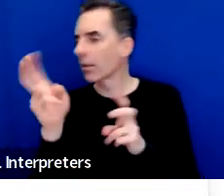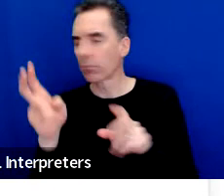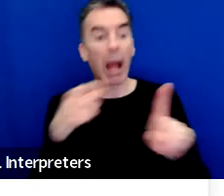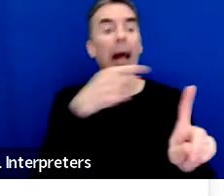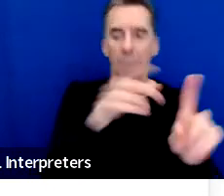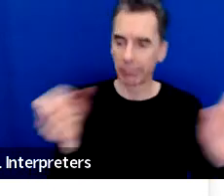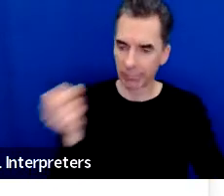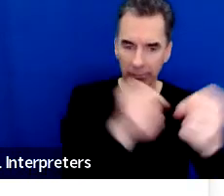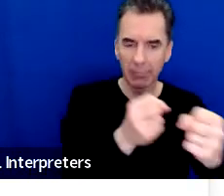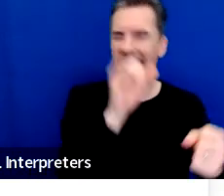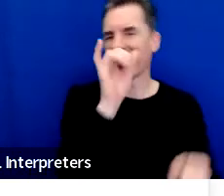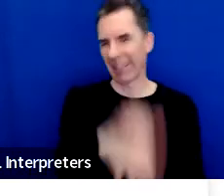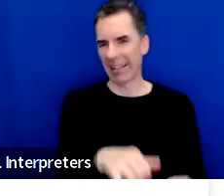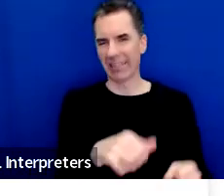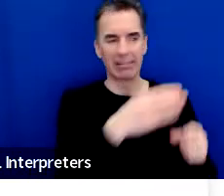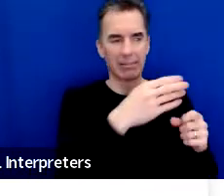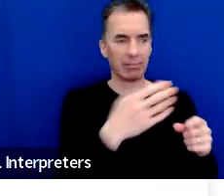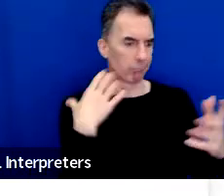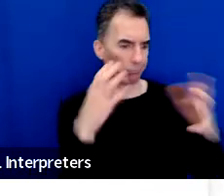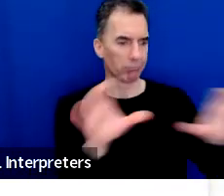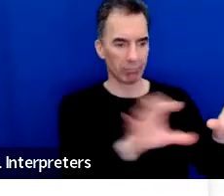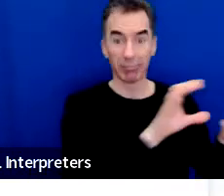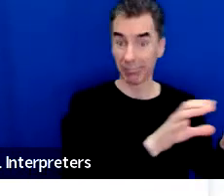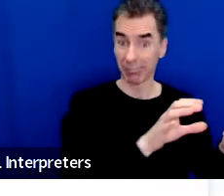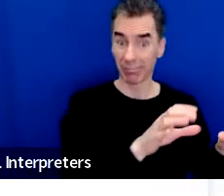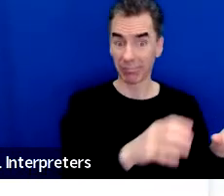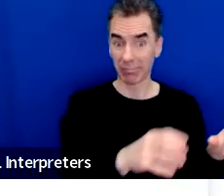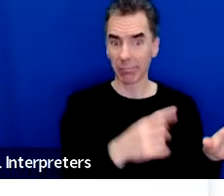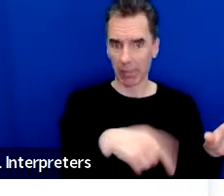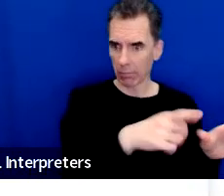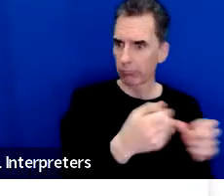And so what the liaisons have been doing is basically helping those faculty search